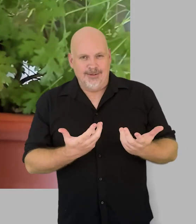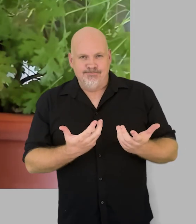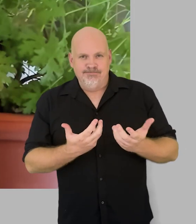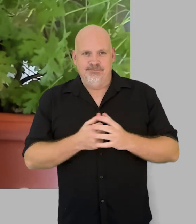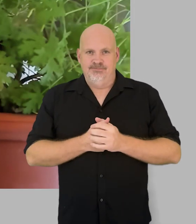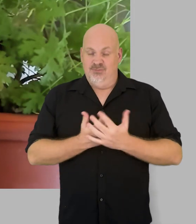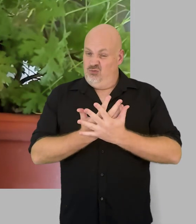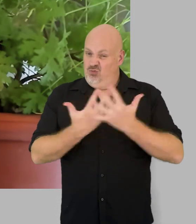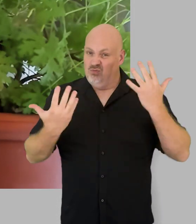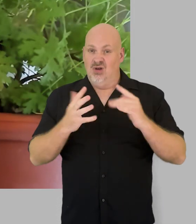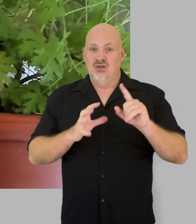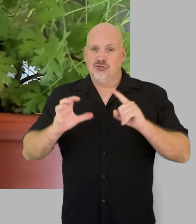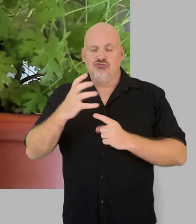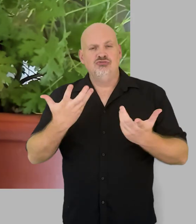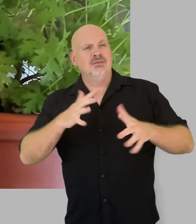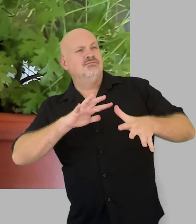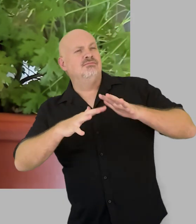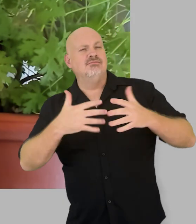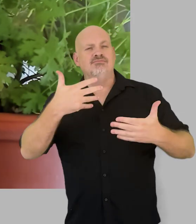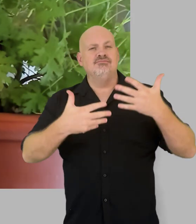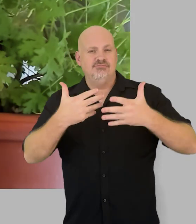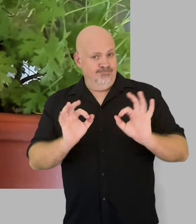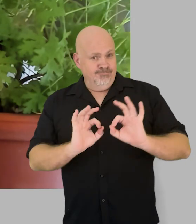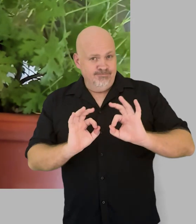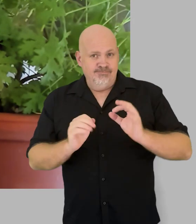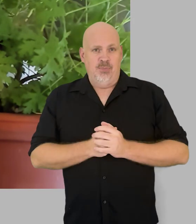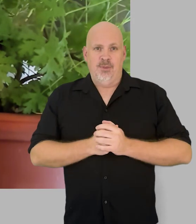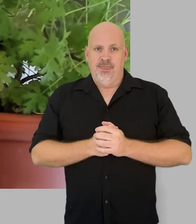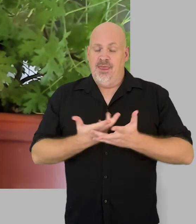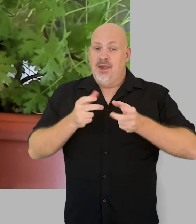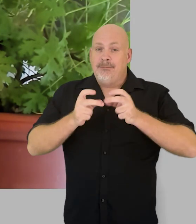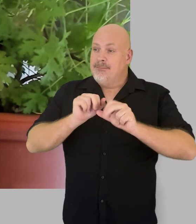These summaries have only covered a fraction of the content of these four superb reviews.